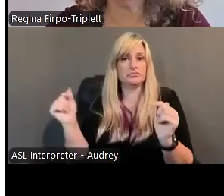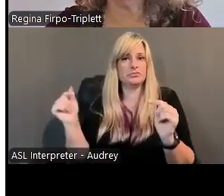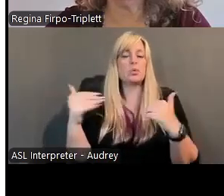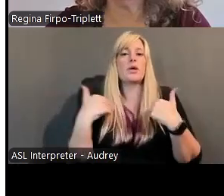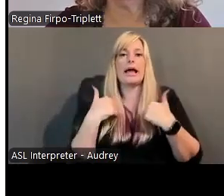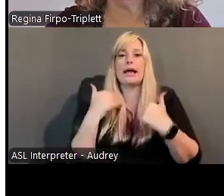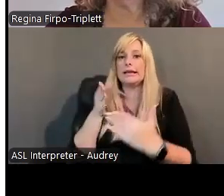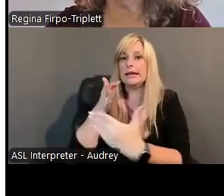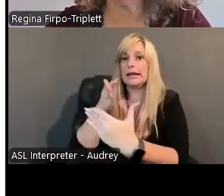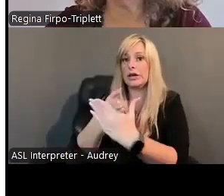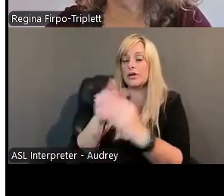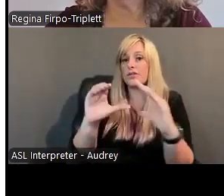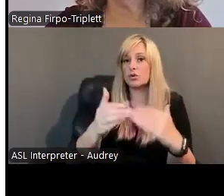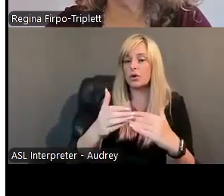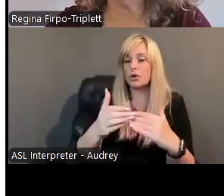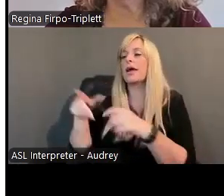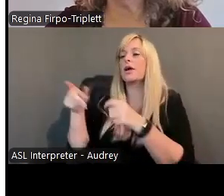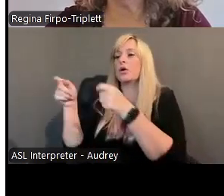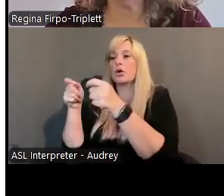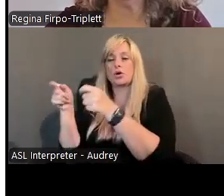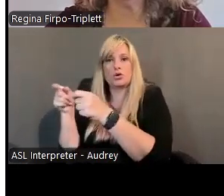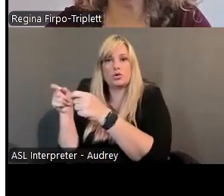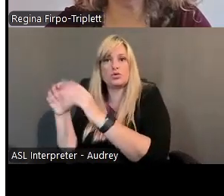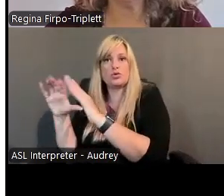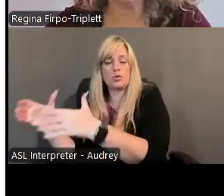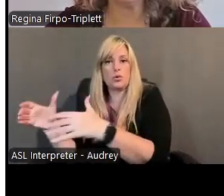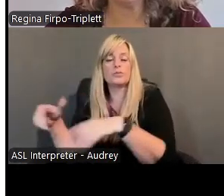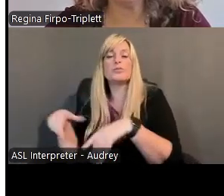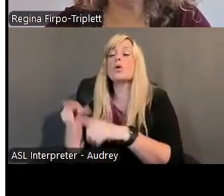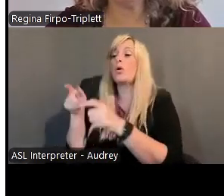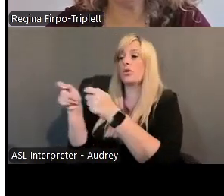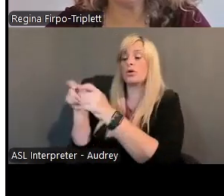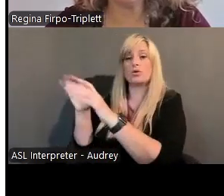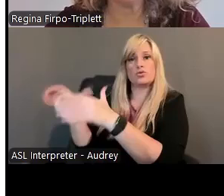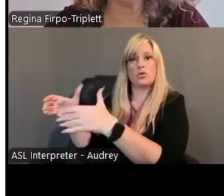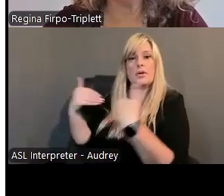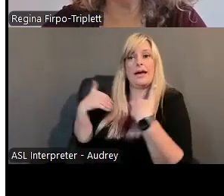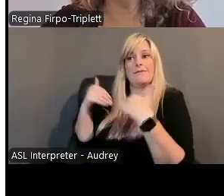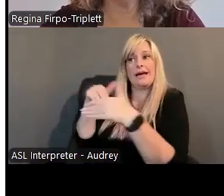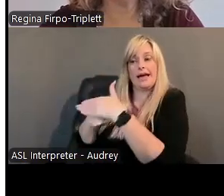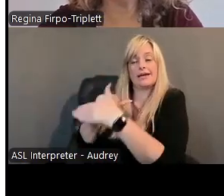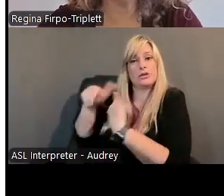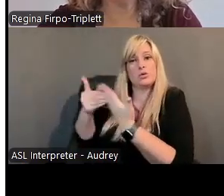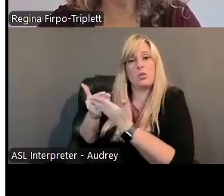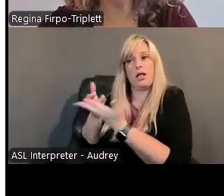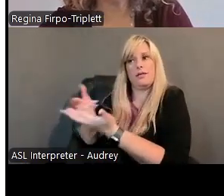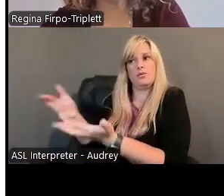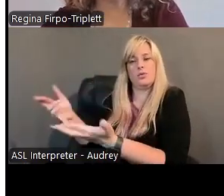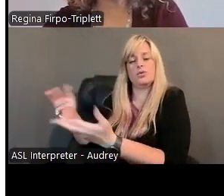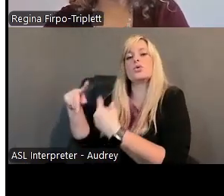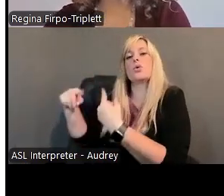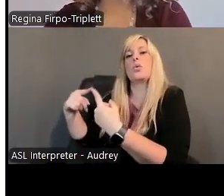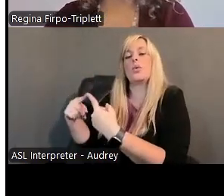group and a control group. The control group got access to the resource once the study concluded,